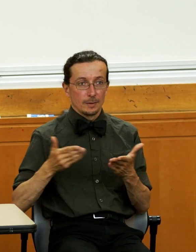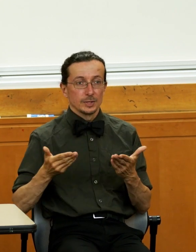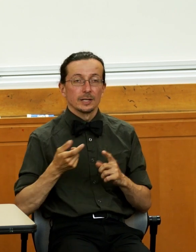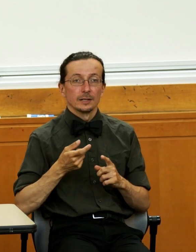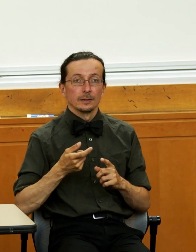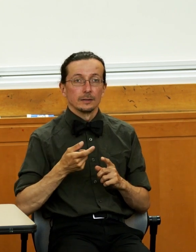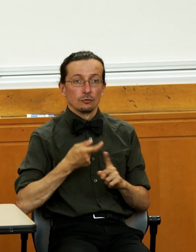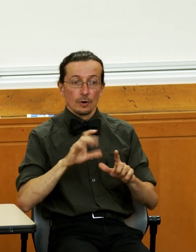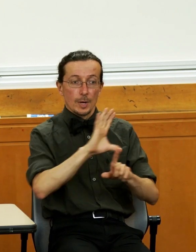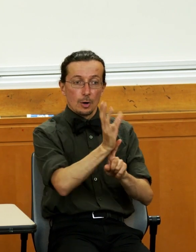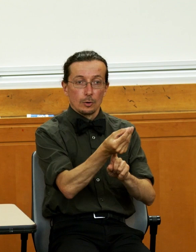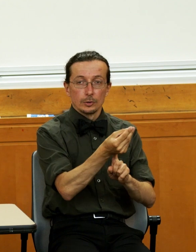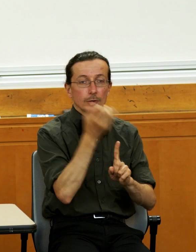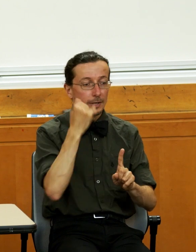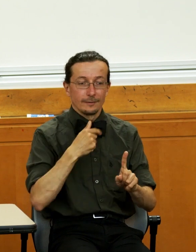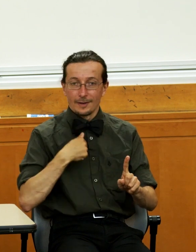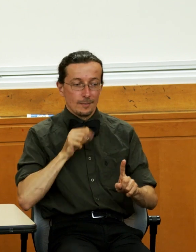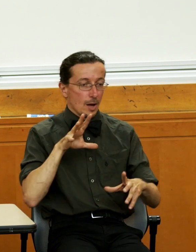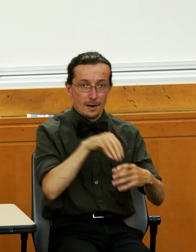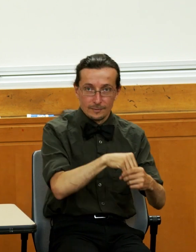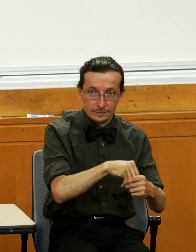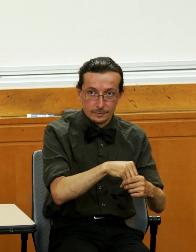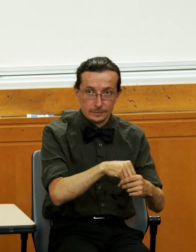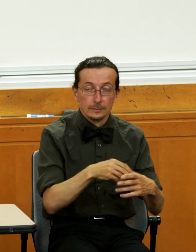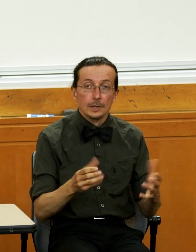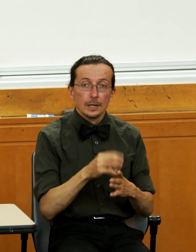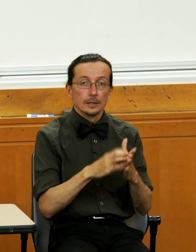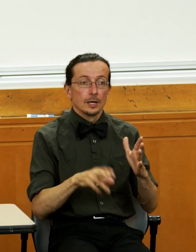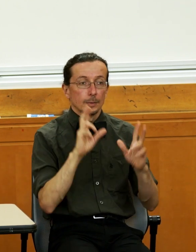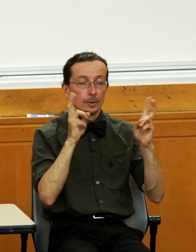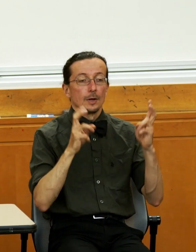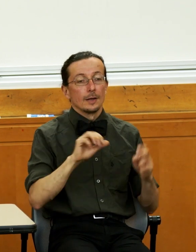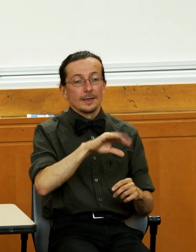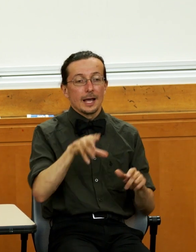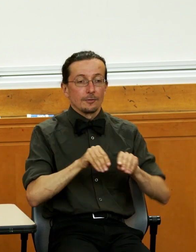distinct institutions. In the chapter entitled “The African Diaspora in the United States: